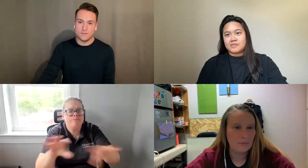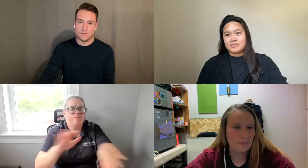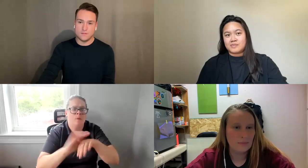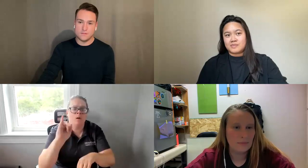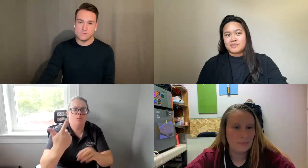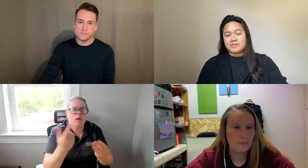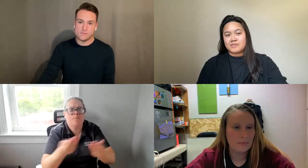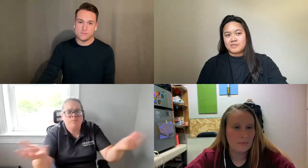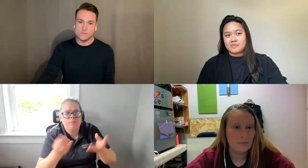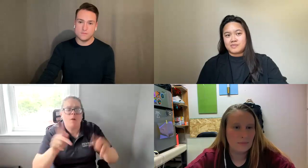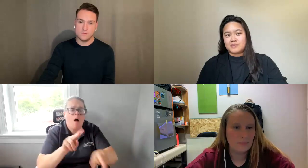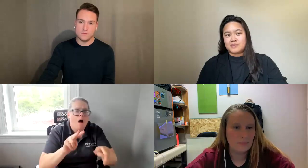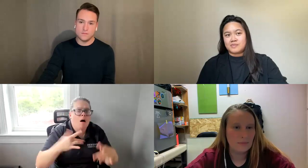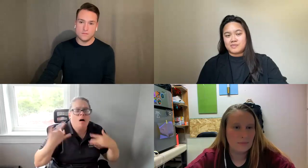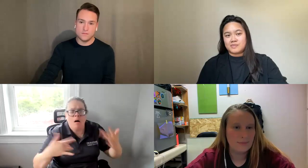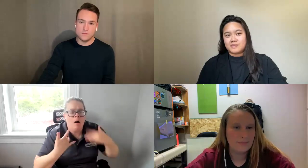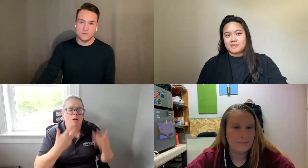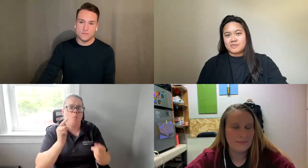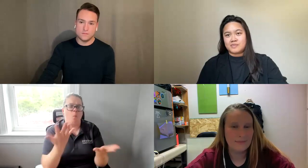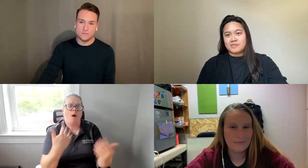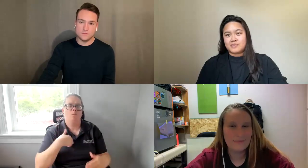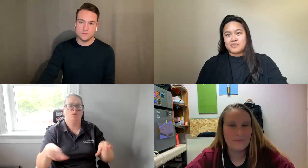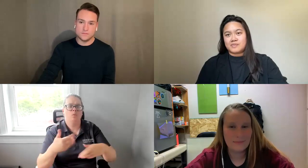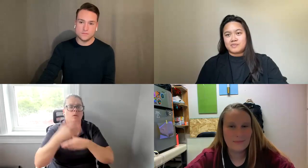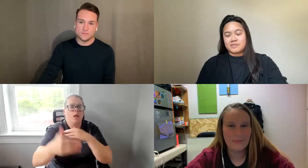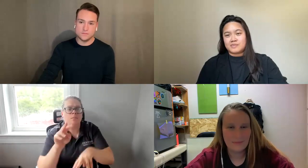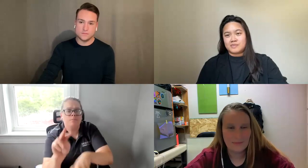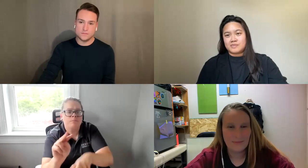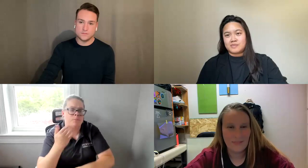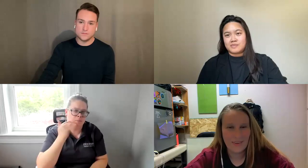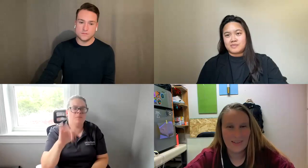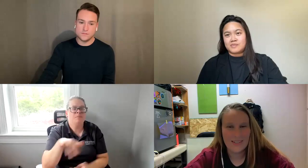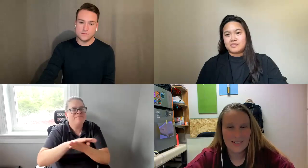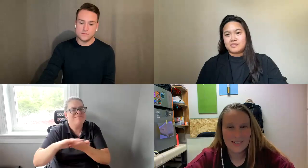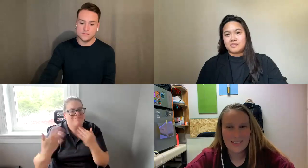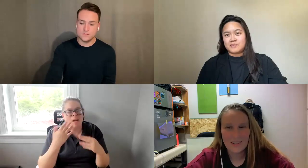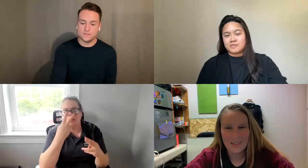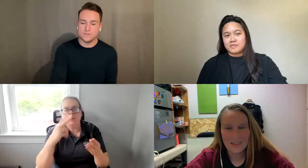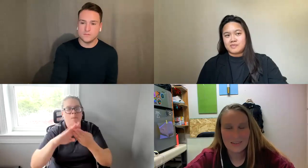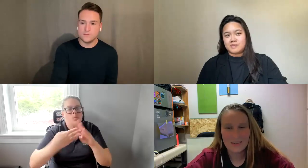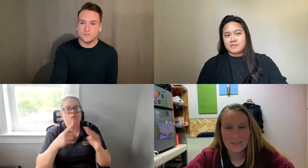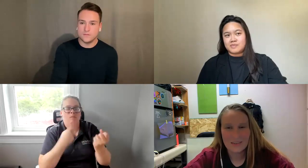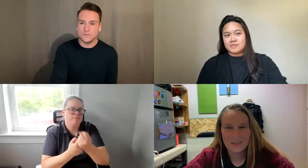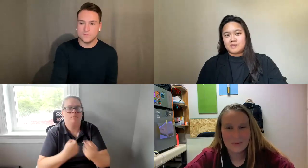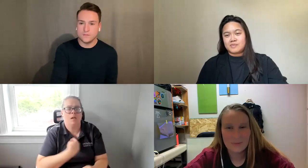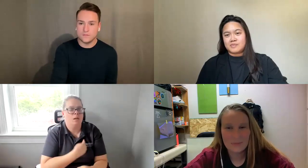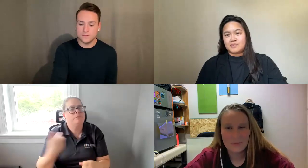We put a lot of information on Instagram to keep the excitement going. And everyone wants to know what we are doing next.